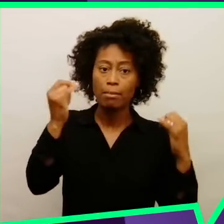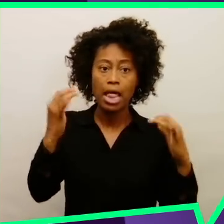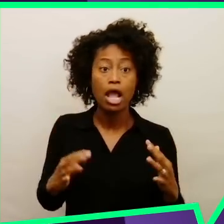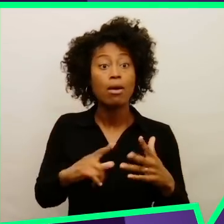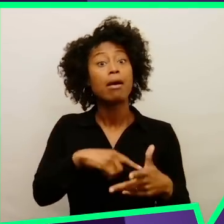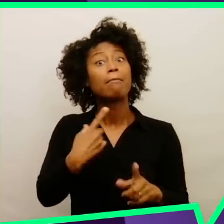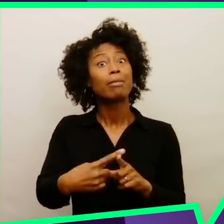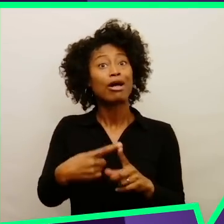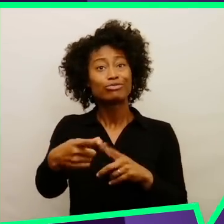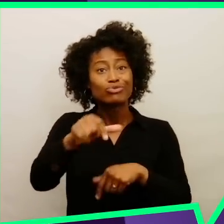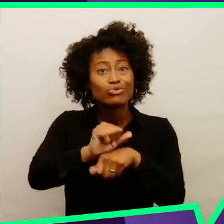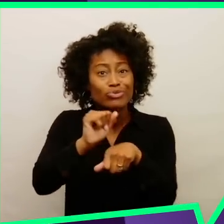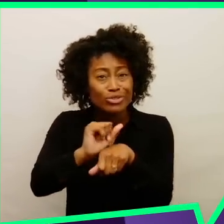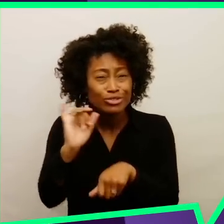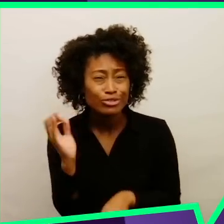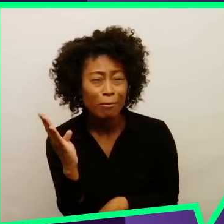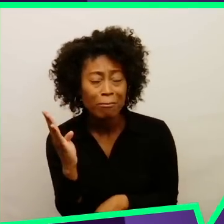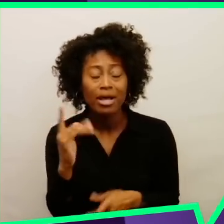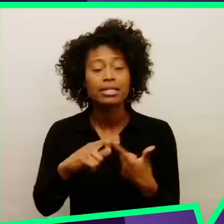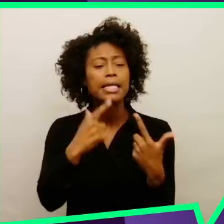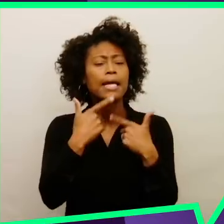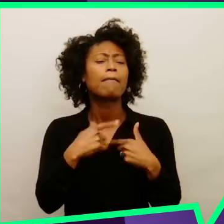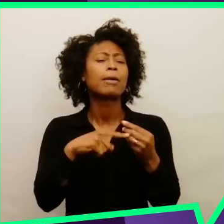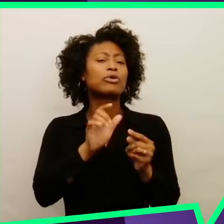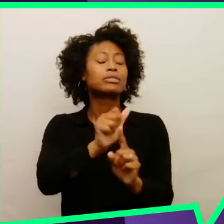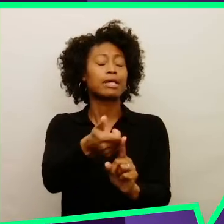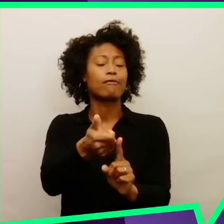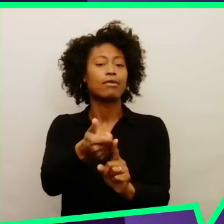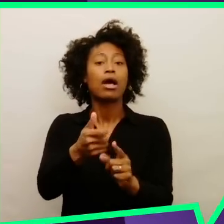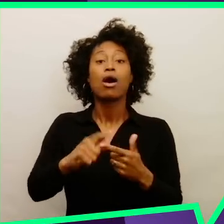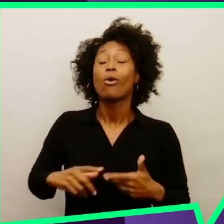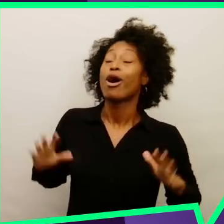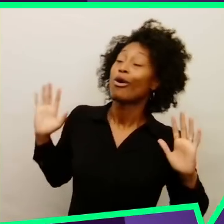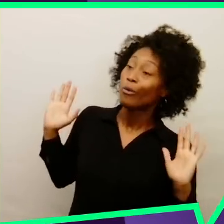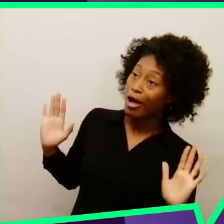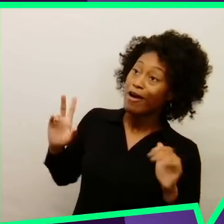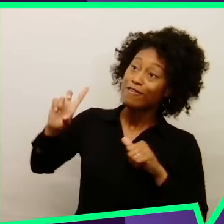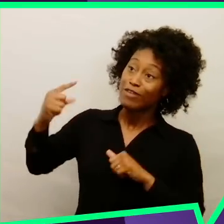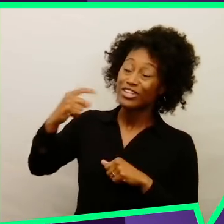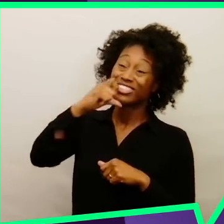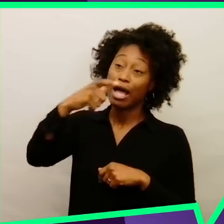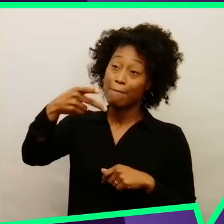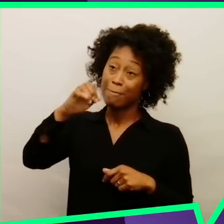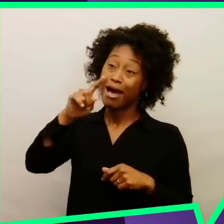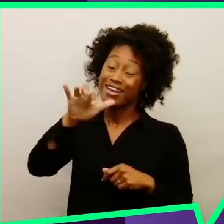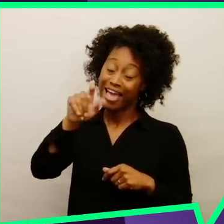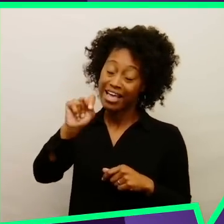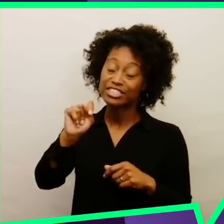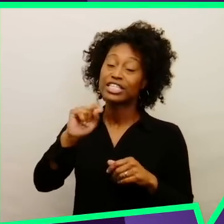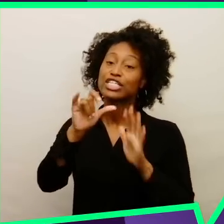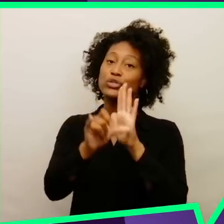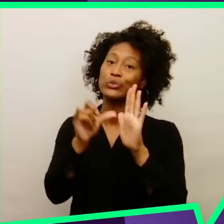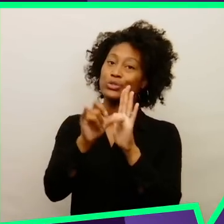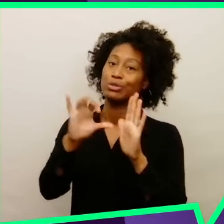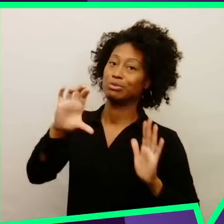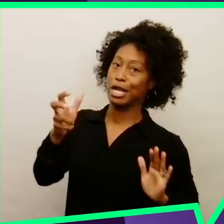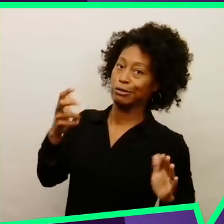Tell me a little bit about yourself. Well, first of all, it's not a podcast, it's a YouTube channel. There you go.